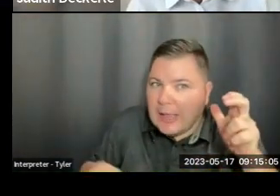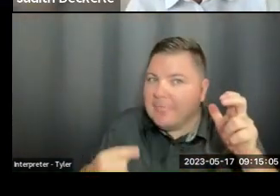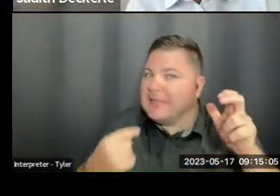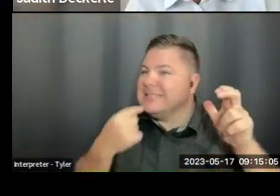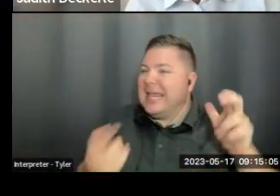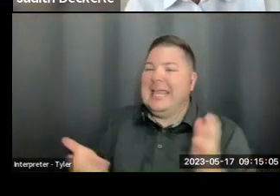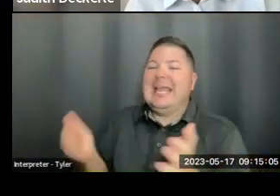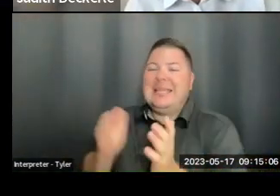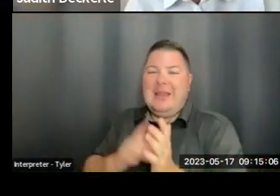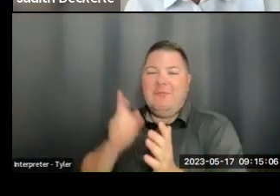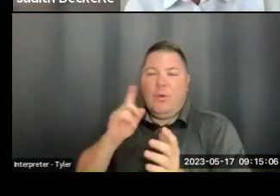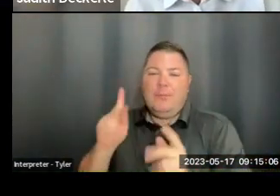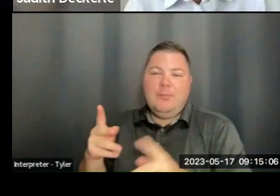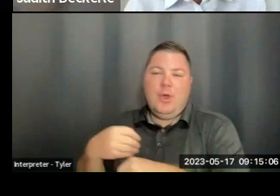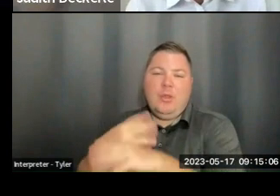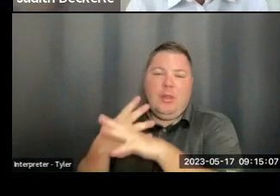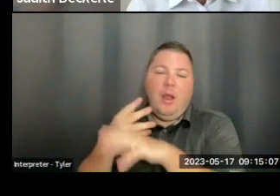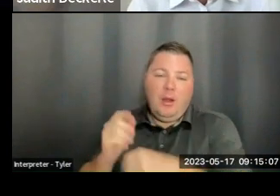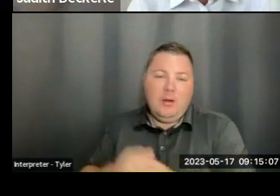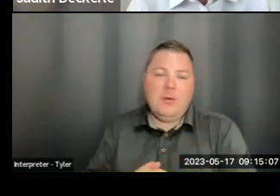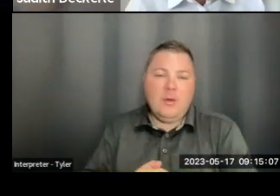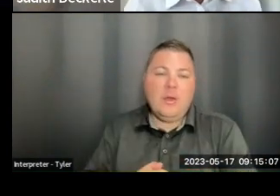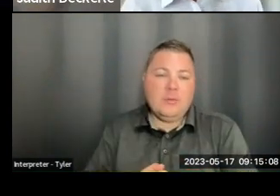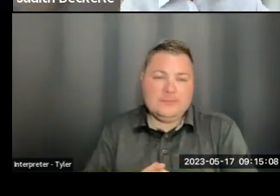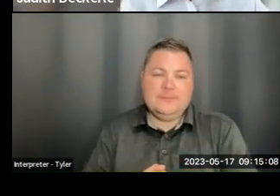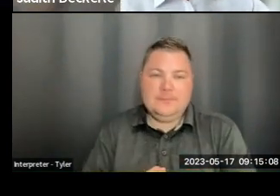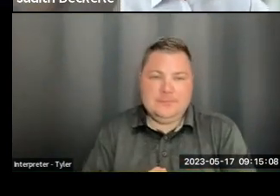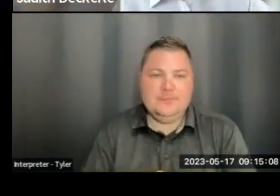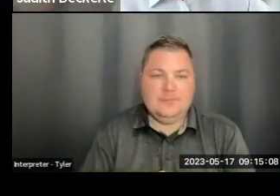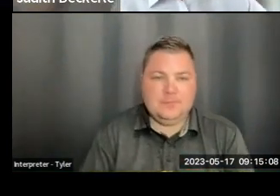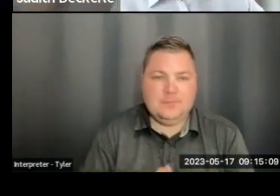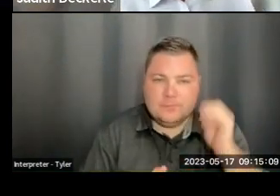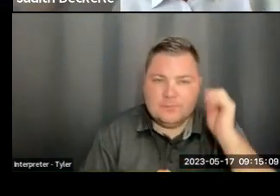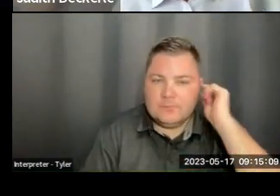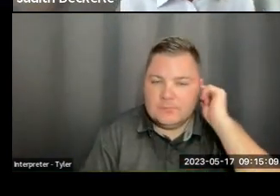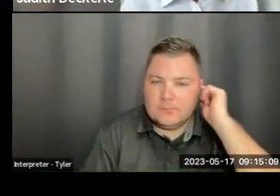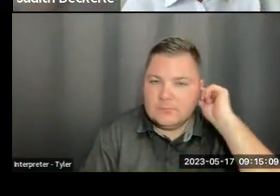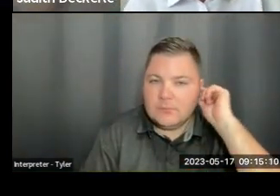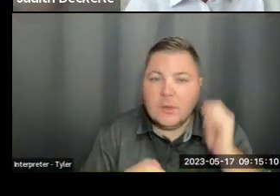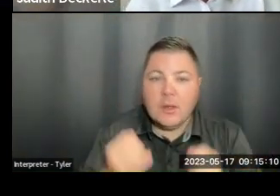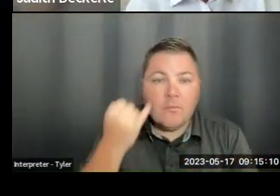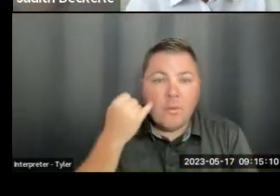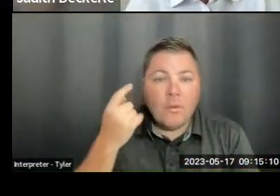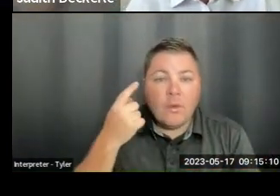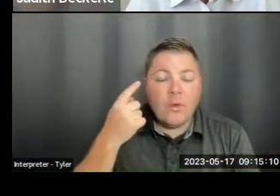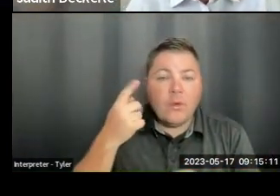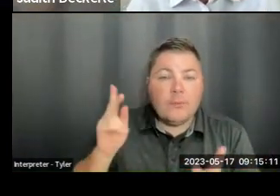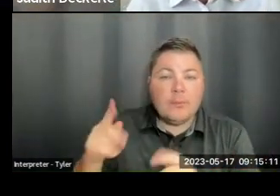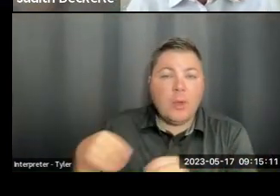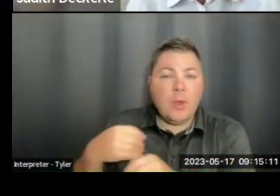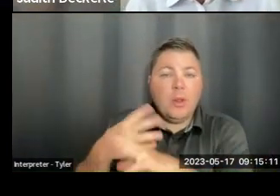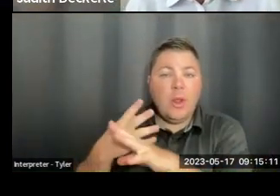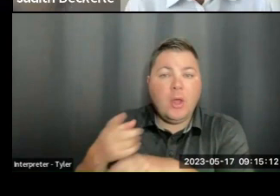ask the event moderator to repeat questions so online attendees can hear in-room questions.